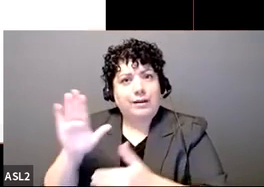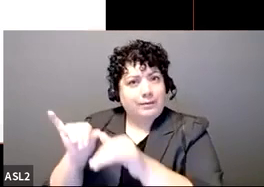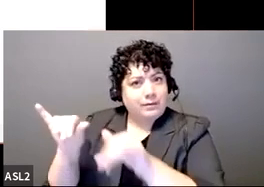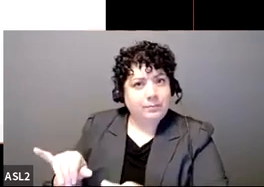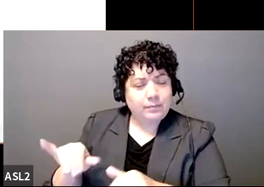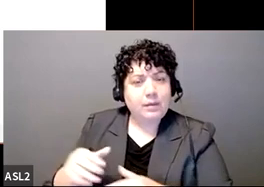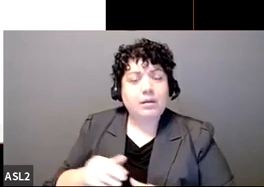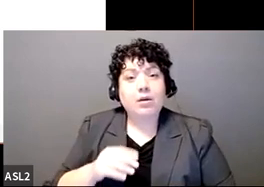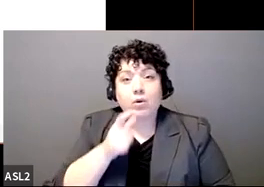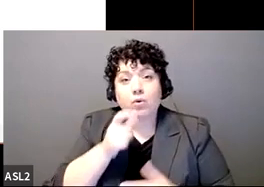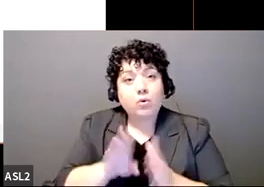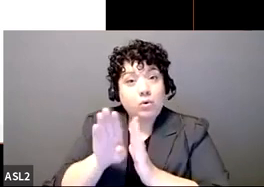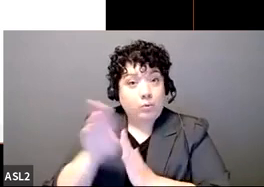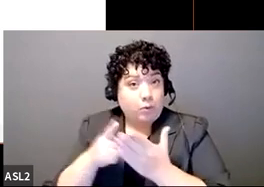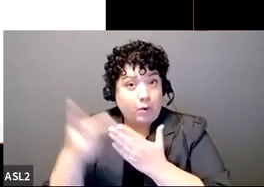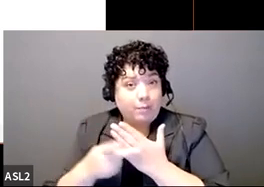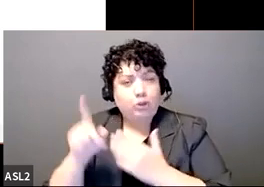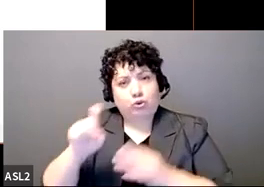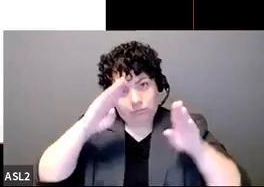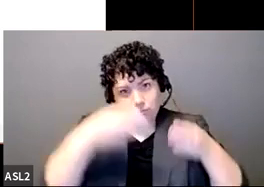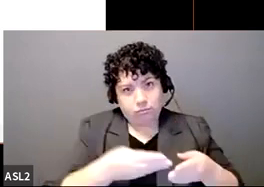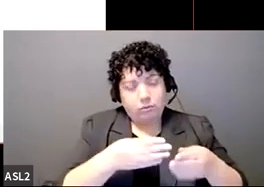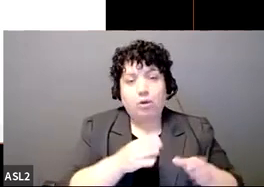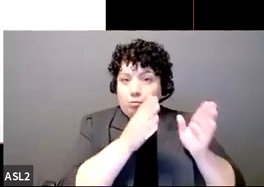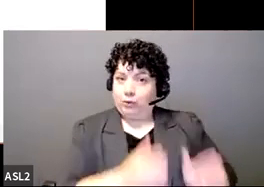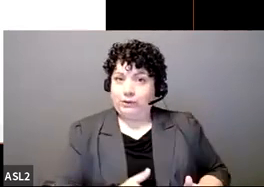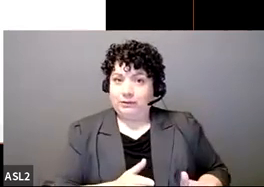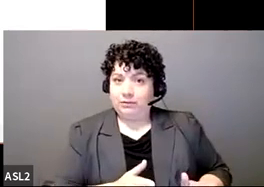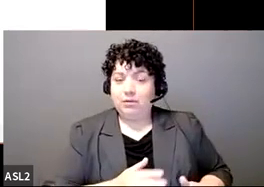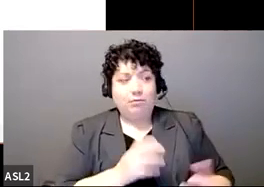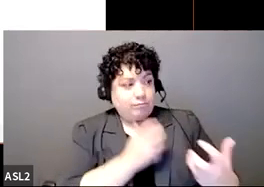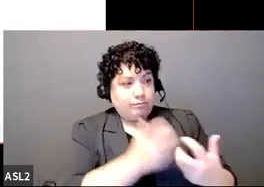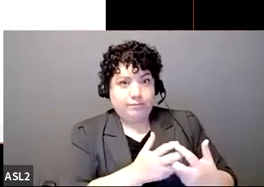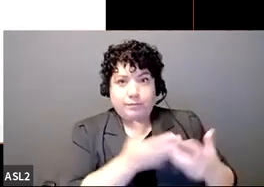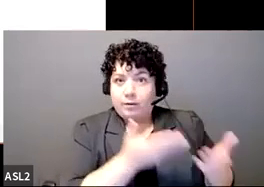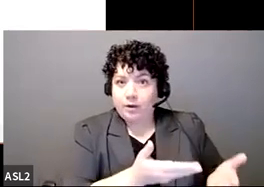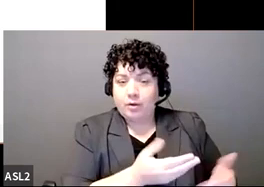focus on person-centered service delivery and involve clients in program planning as